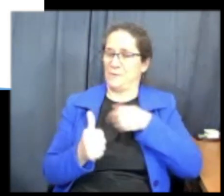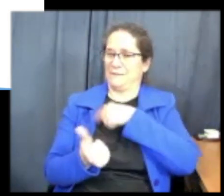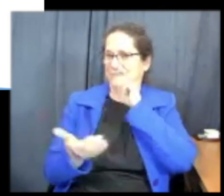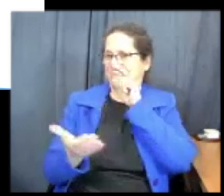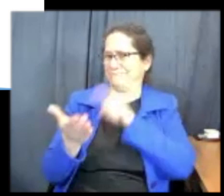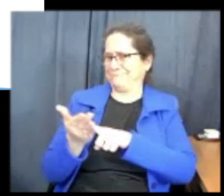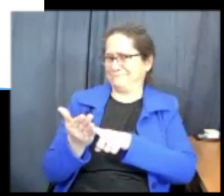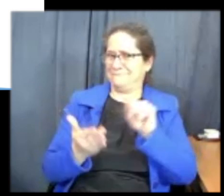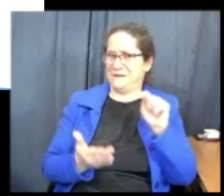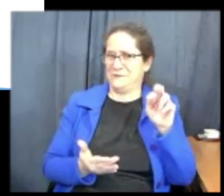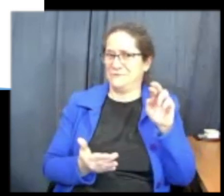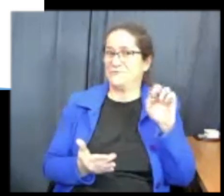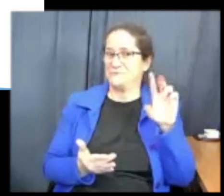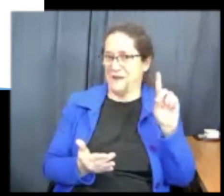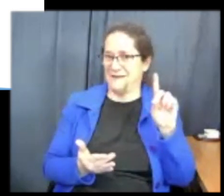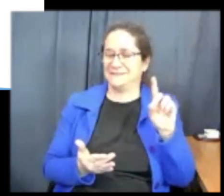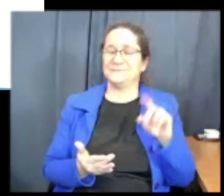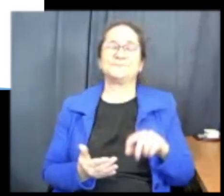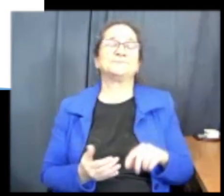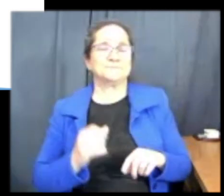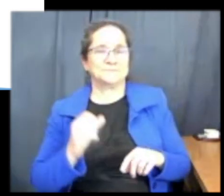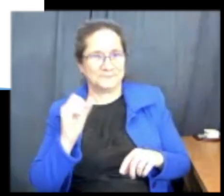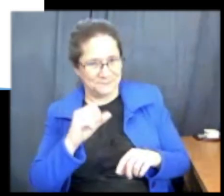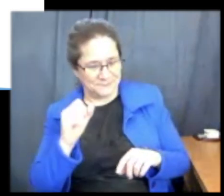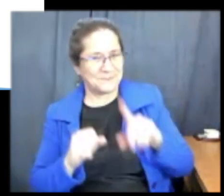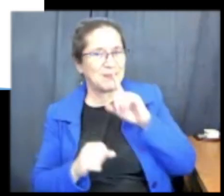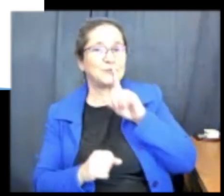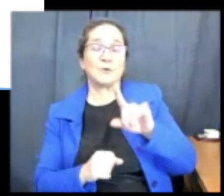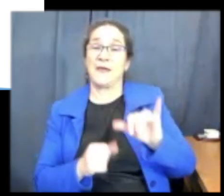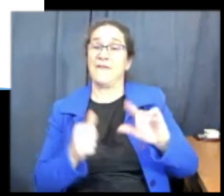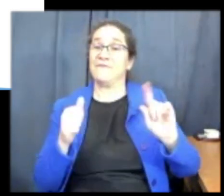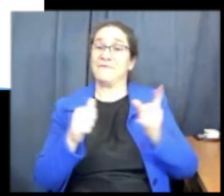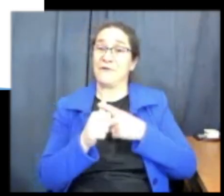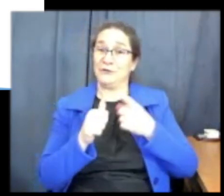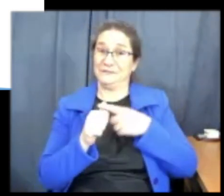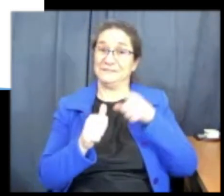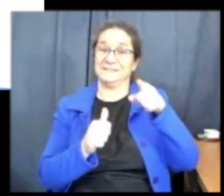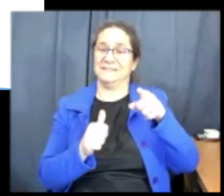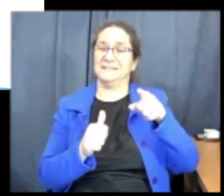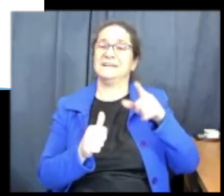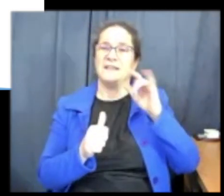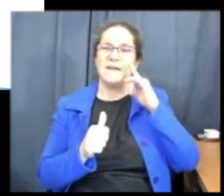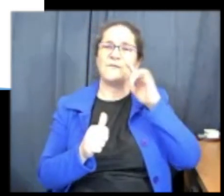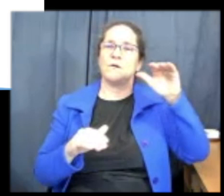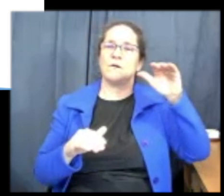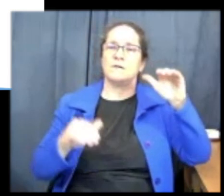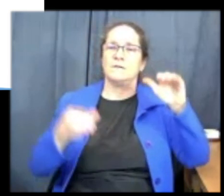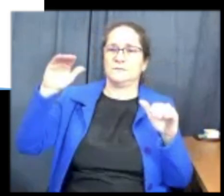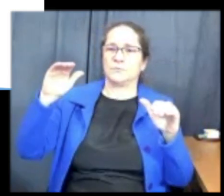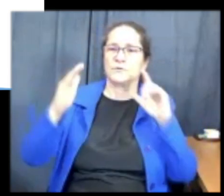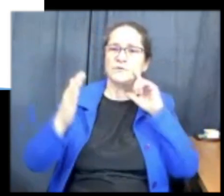Yeah, so this first set of trend data, this is for our disproportionality indicator, other health